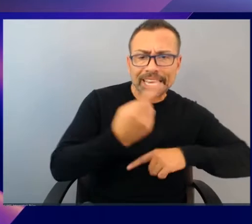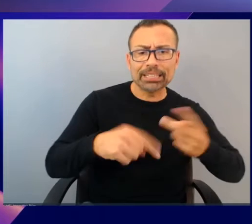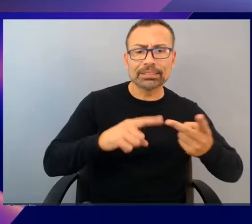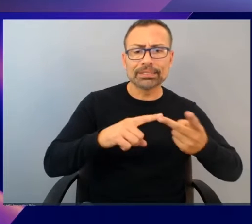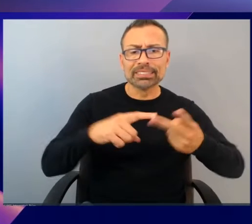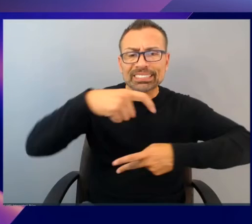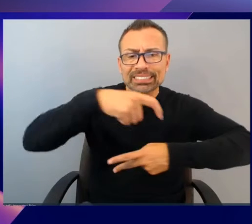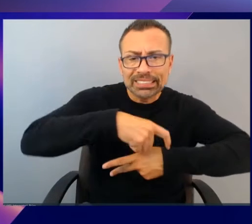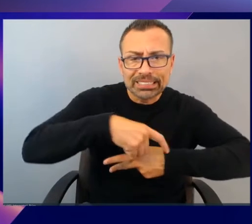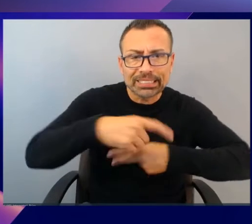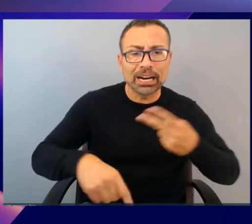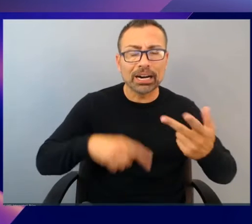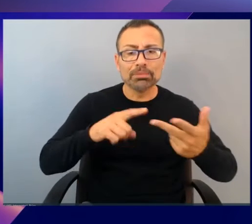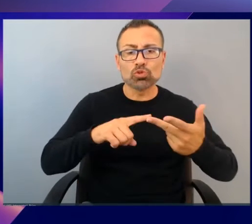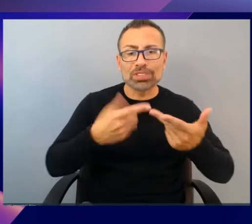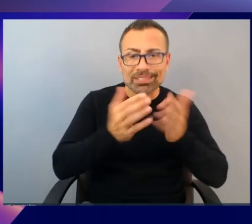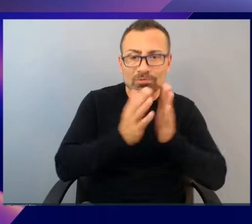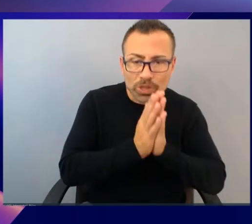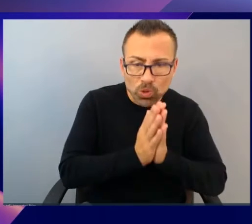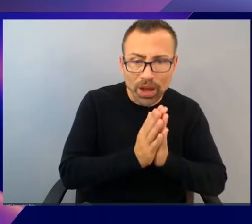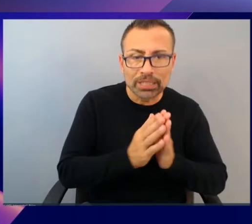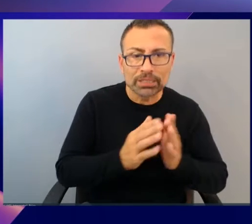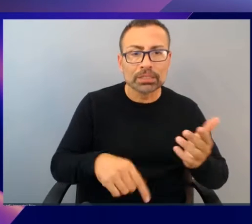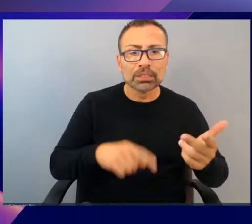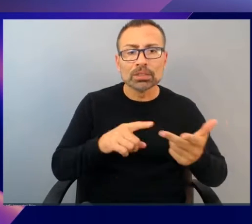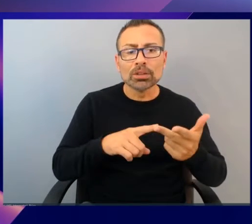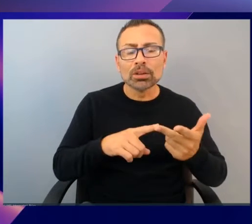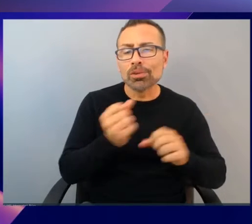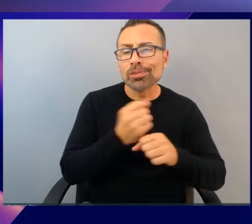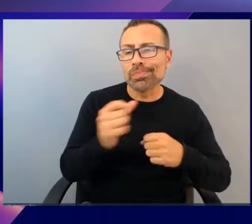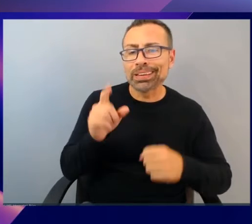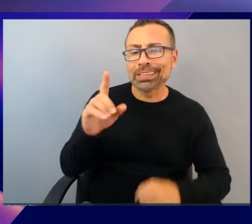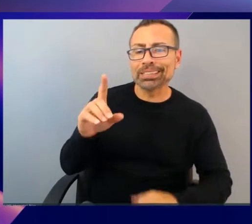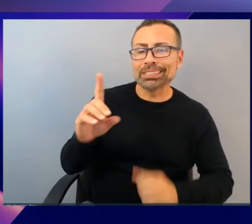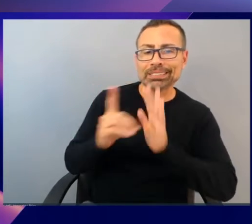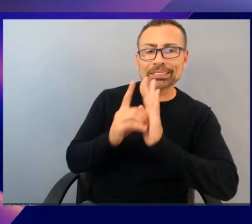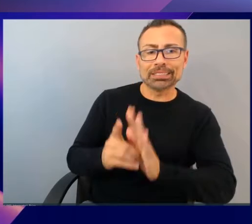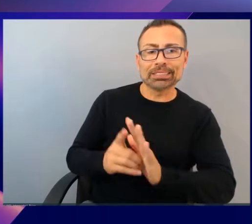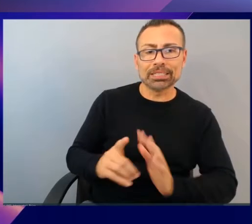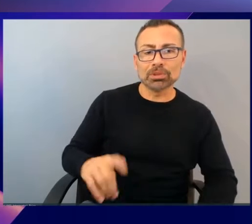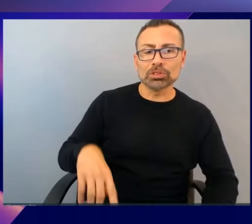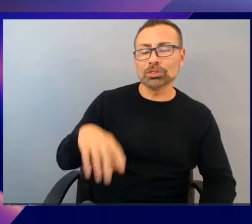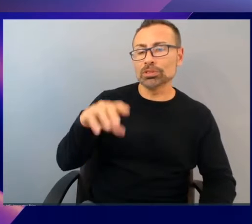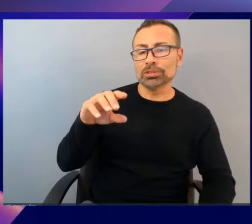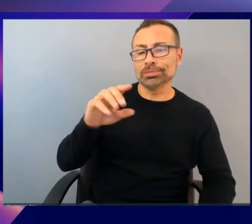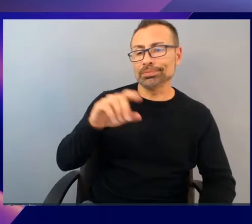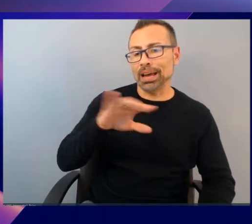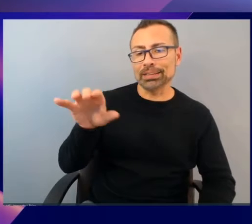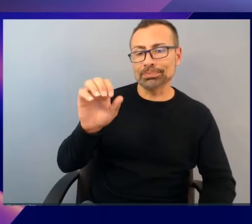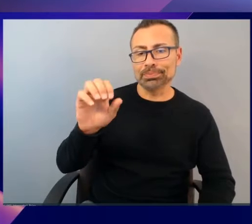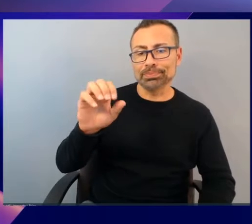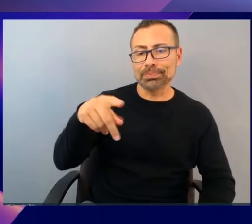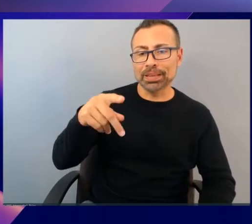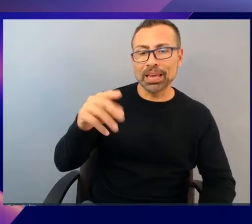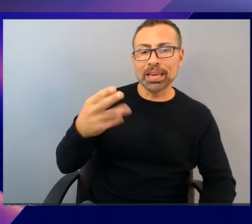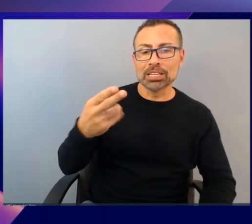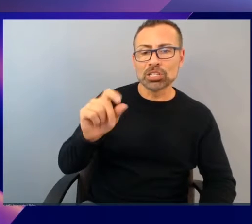You'll see the request was made to the demo.php page. You'll also see the remote IP address